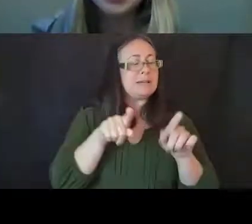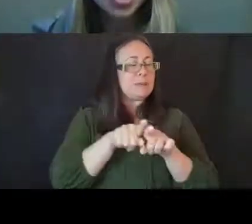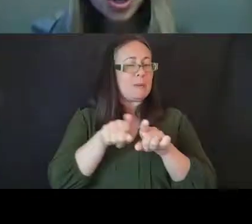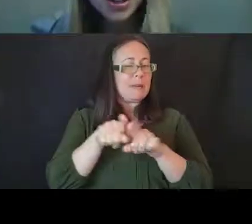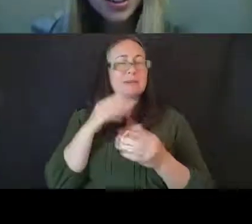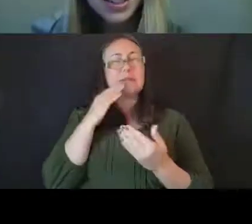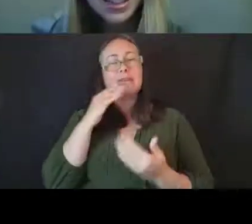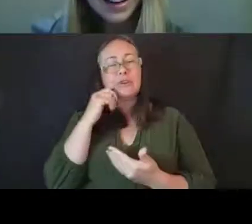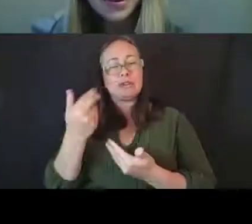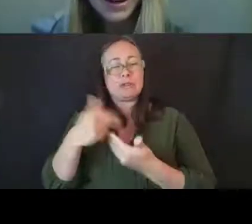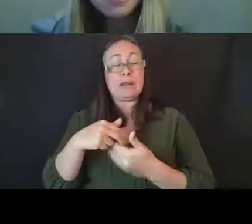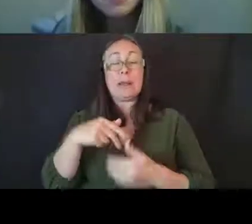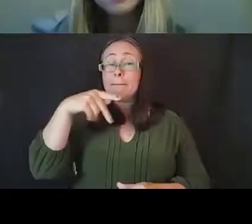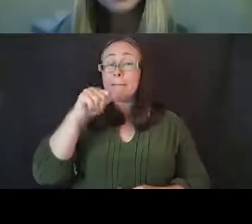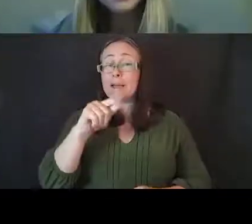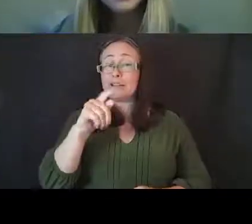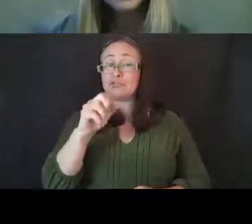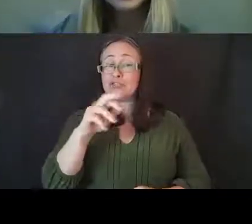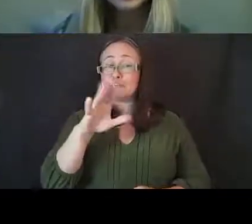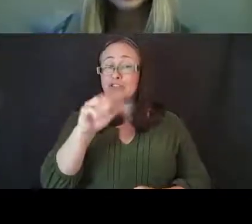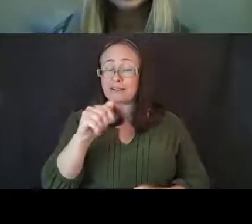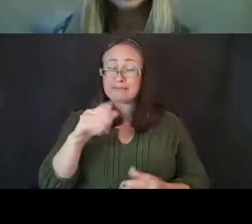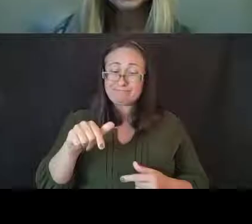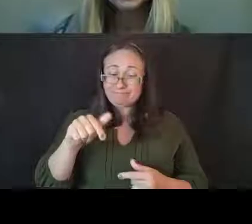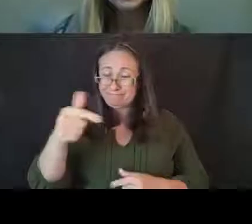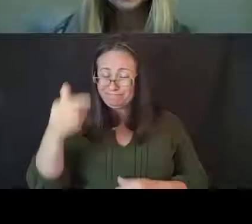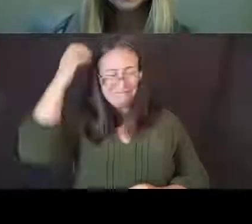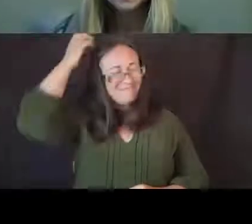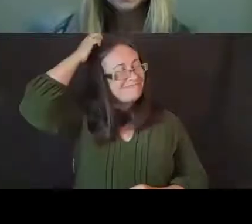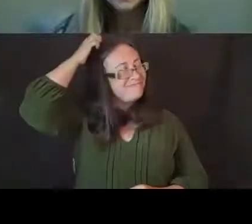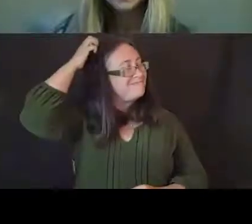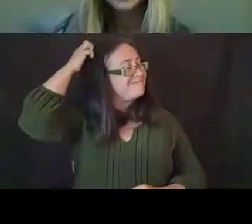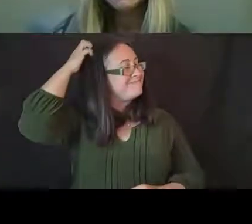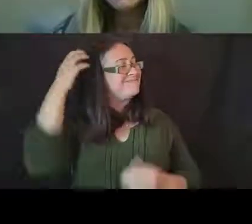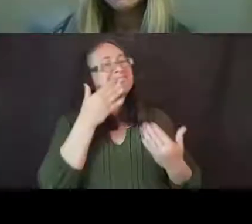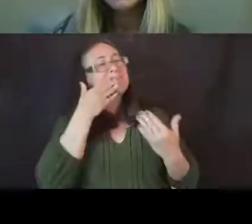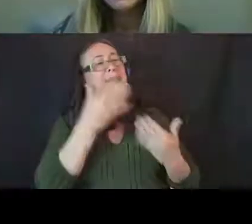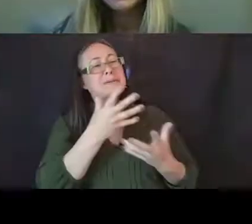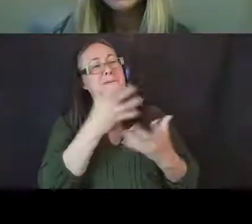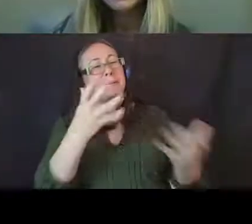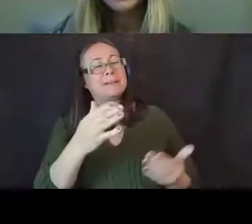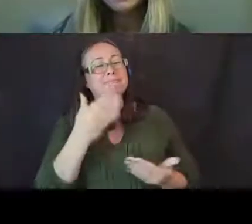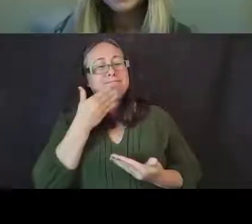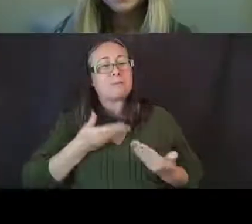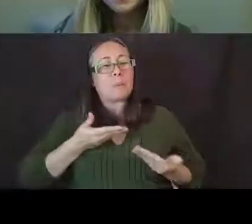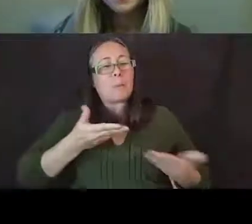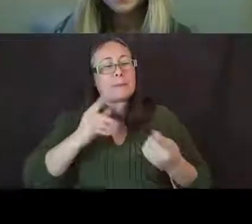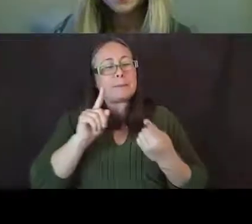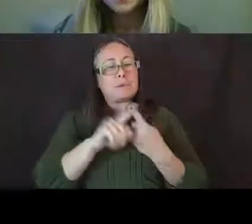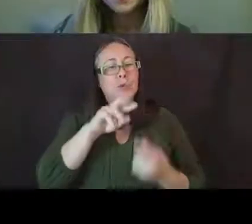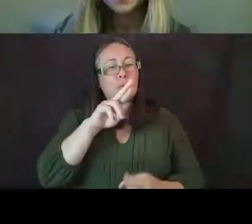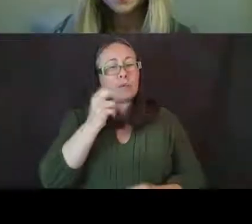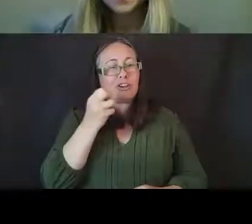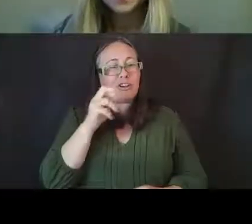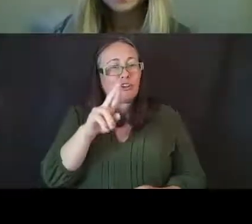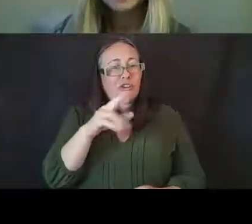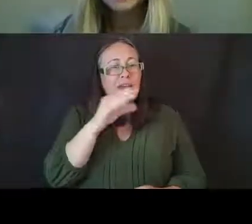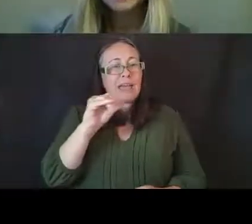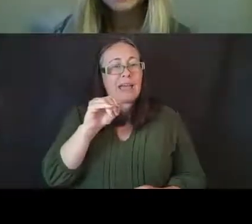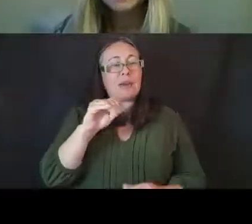Patricia, you can take it away. Patricia Valdez: Okay, great. Thanks so much and welcome to Rigor and Reproducibility: Back to Basics.